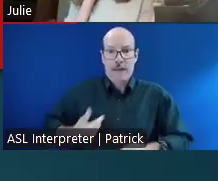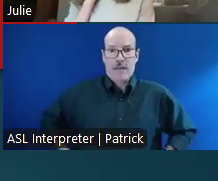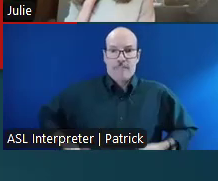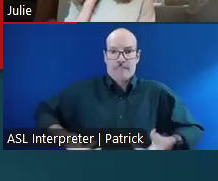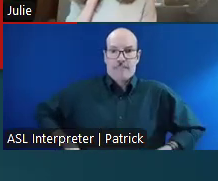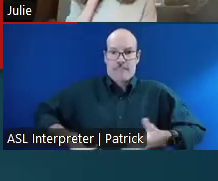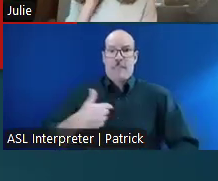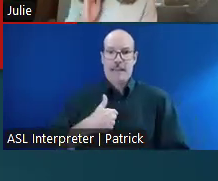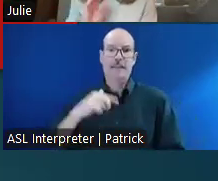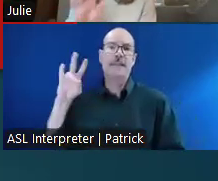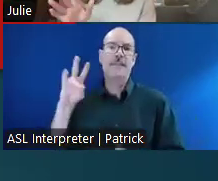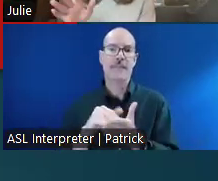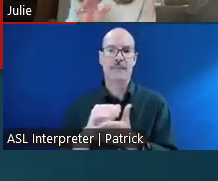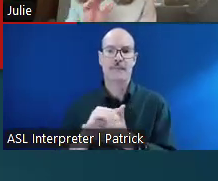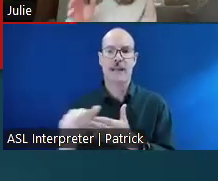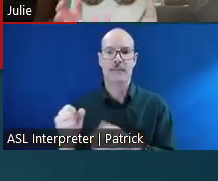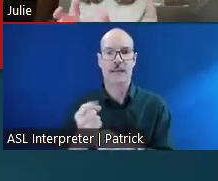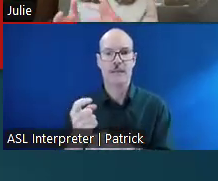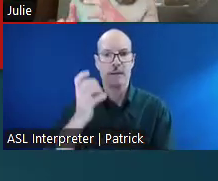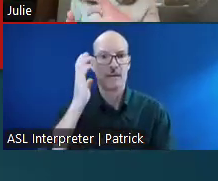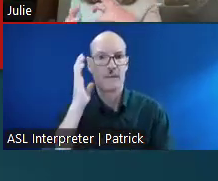AARP came out with a study, granted a little dated from 2021, where they found on average people paid a little over $7,000 per year out of pocket. Again, that can be a stressor. Next slide, please.